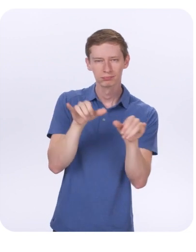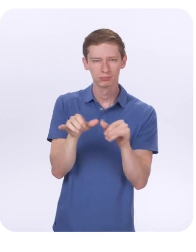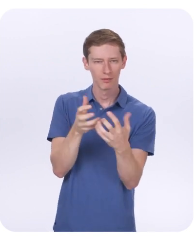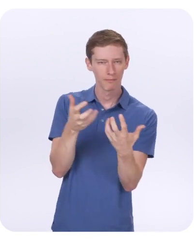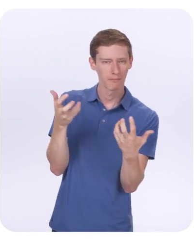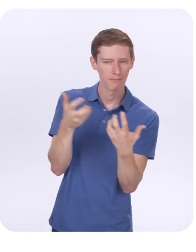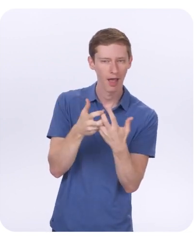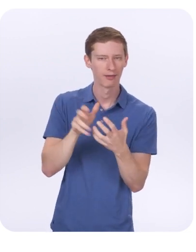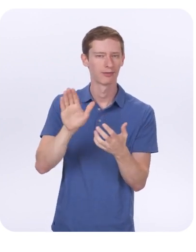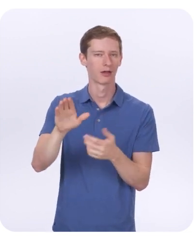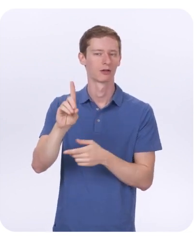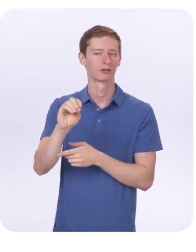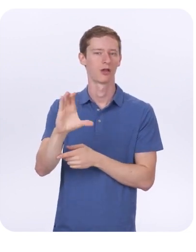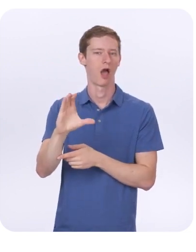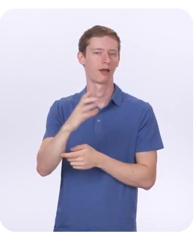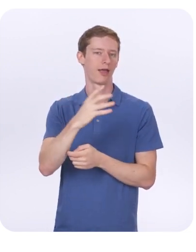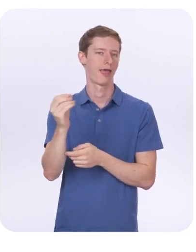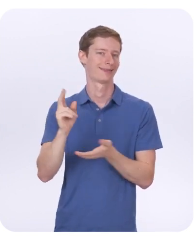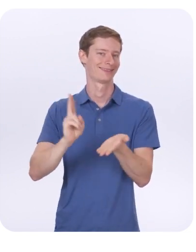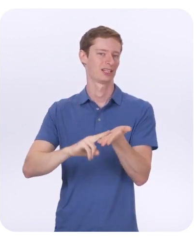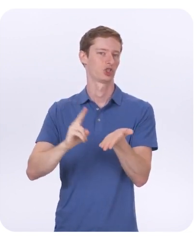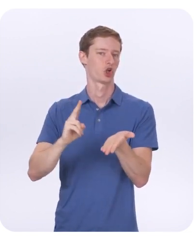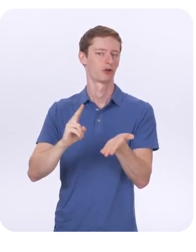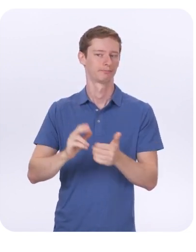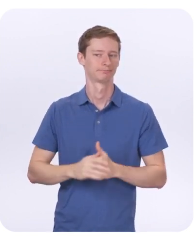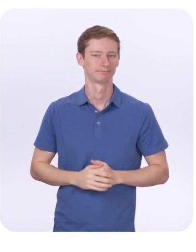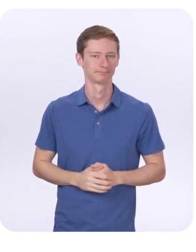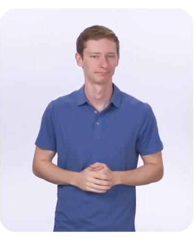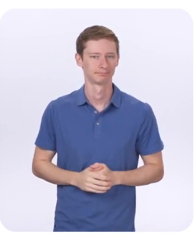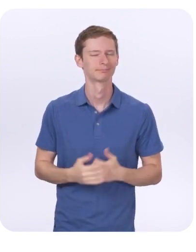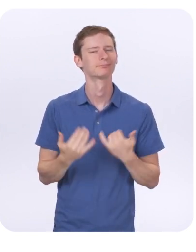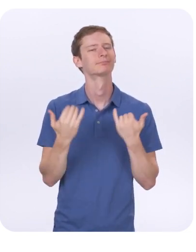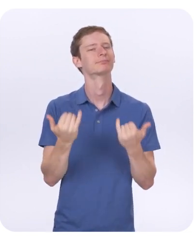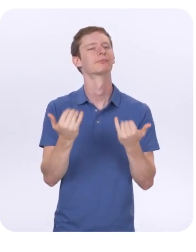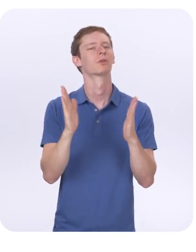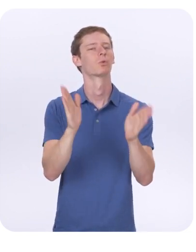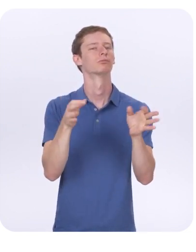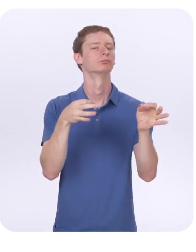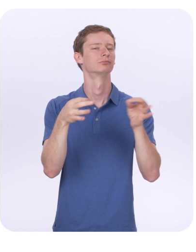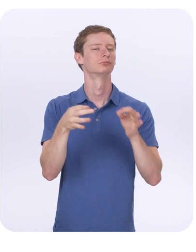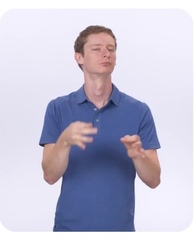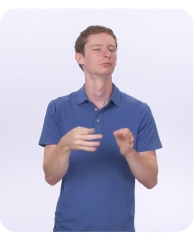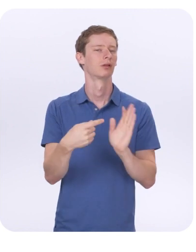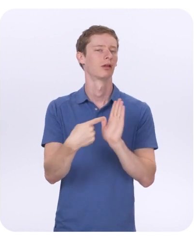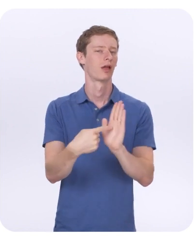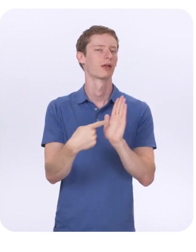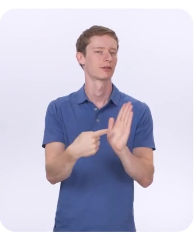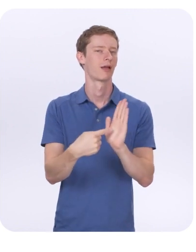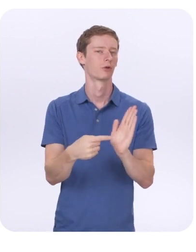Code Llama is asked to generate a way to compute a unique list argument.